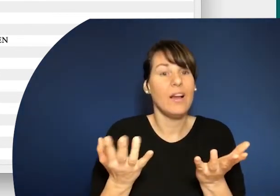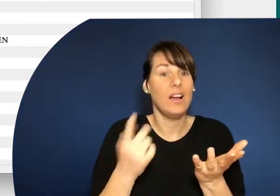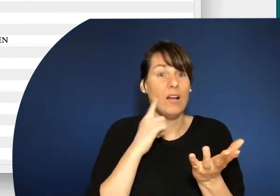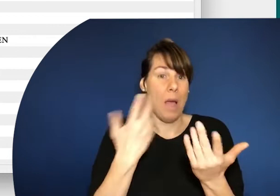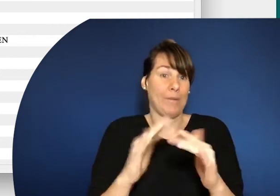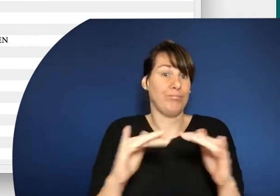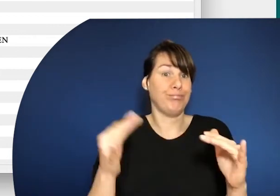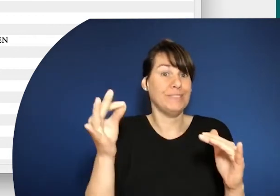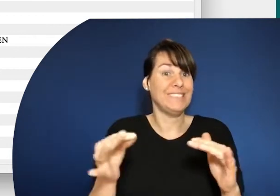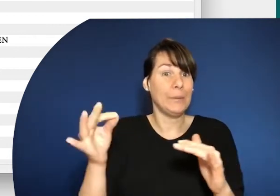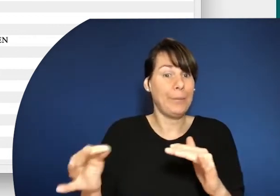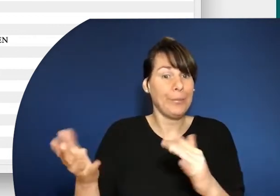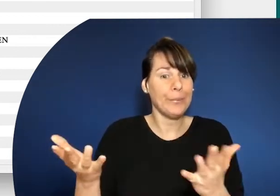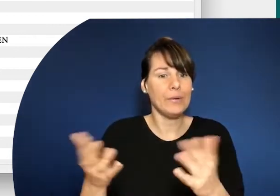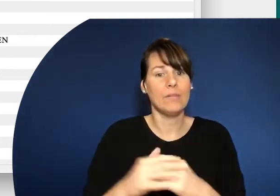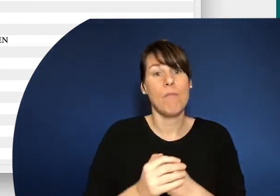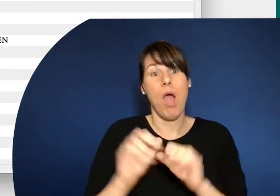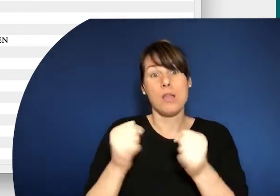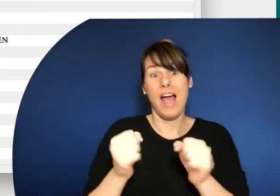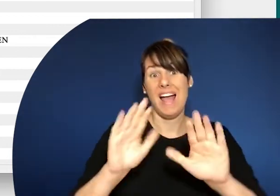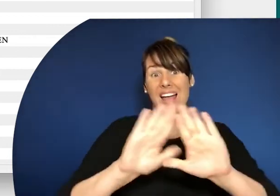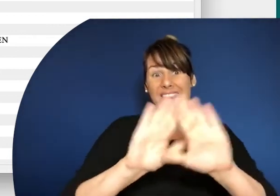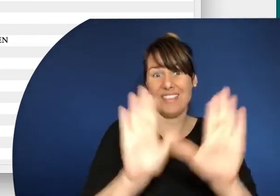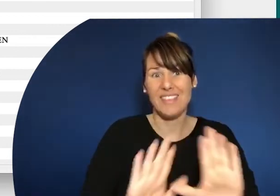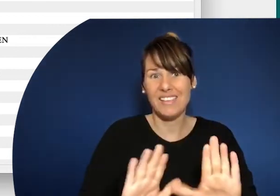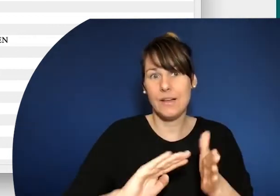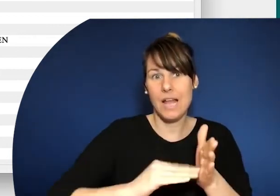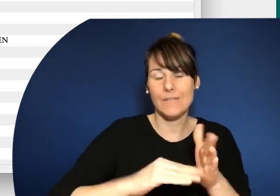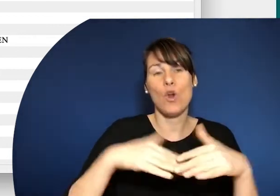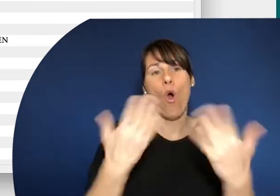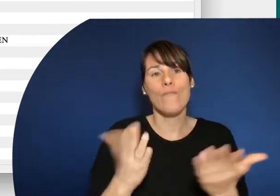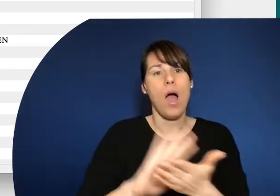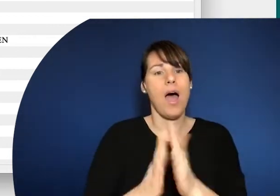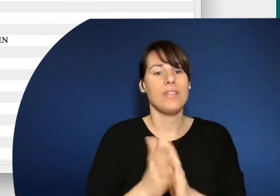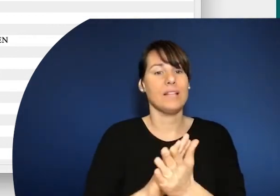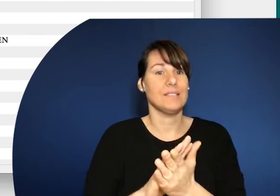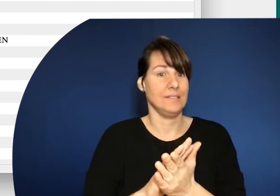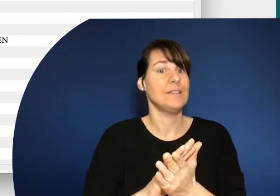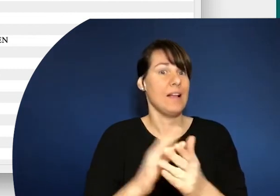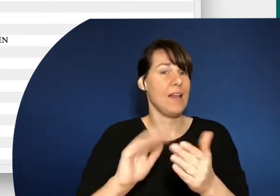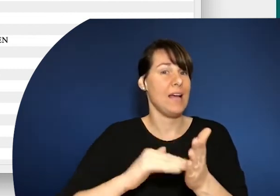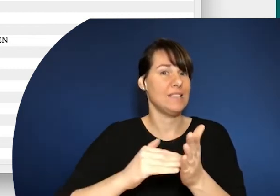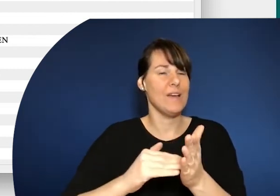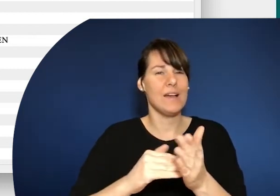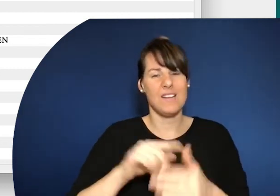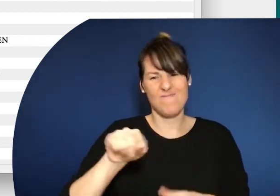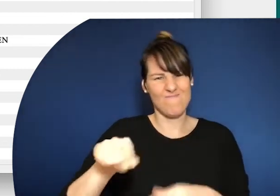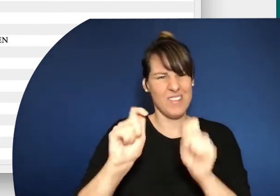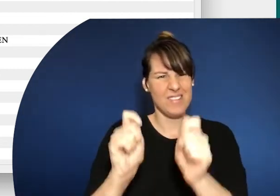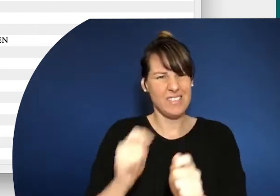It can be entity the classifier or, for example, handling classifier. And in this data, I know that entity classifiers